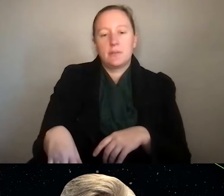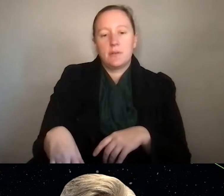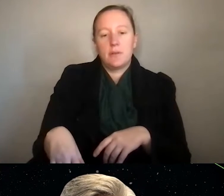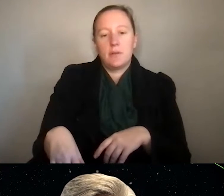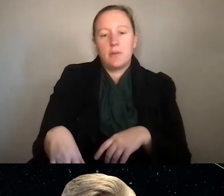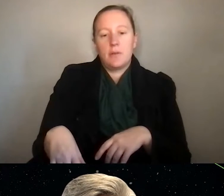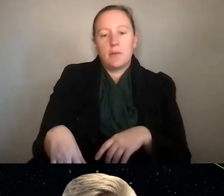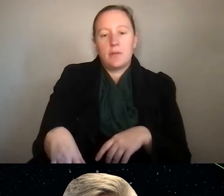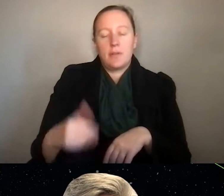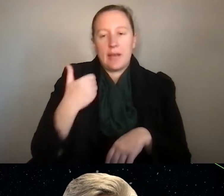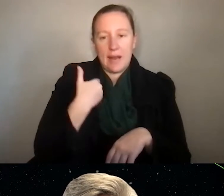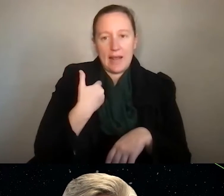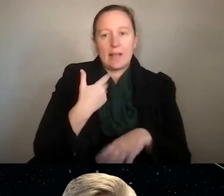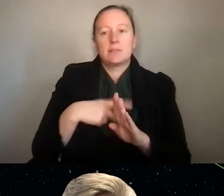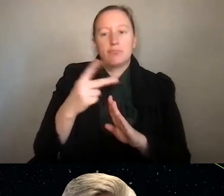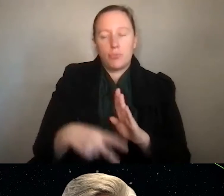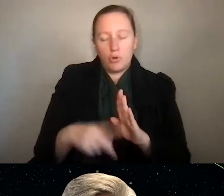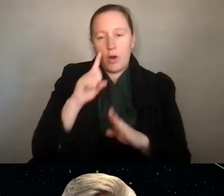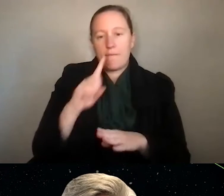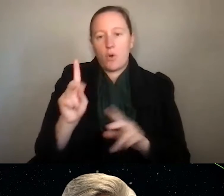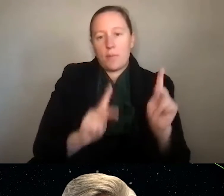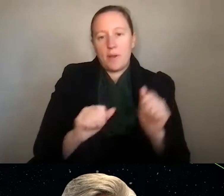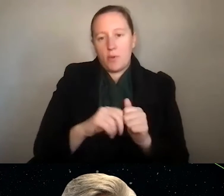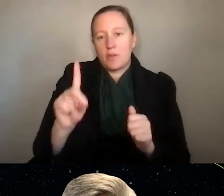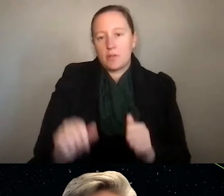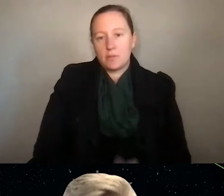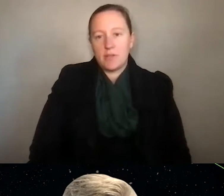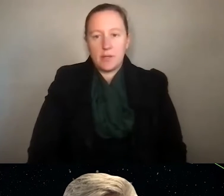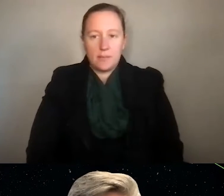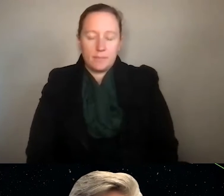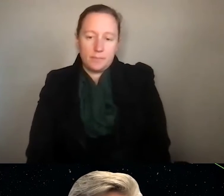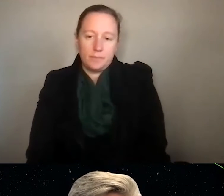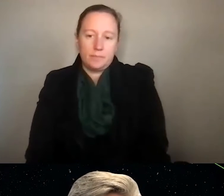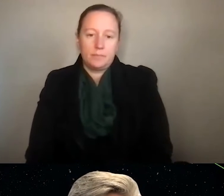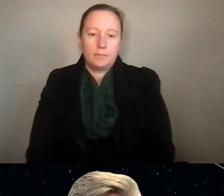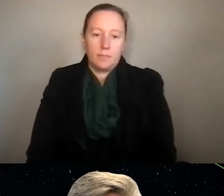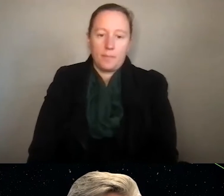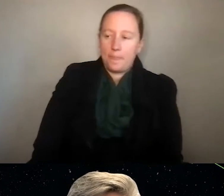a program solicitation for persons with disability. Leroy Jones II: The only thing that I would like to add,